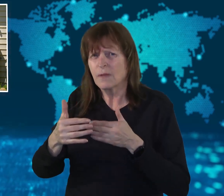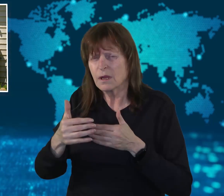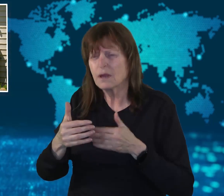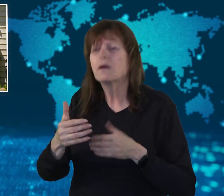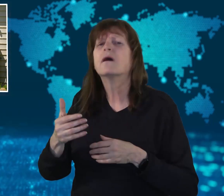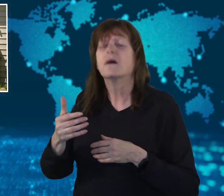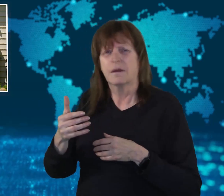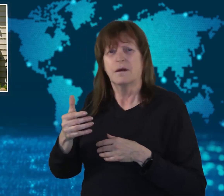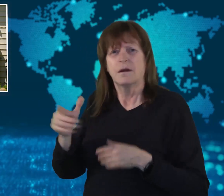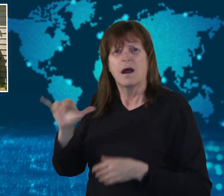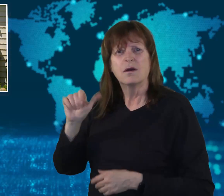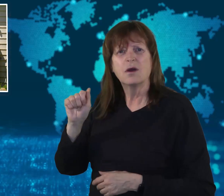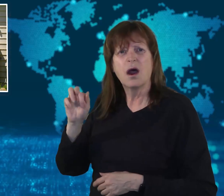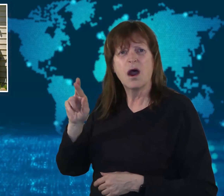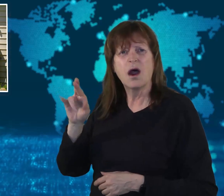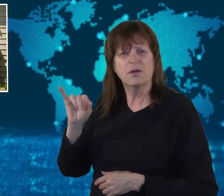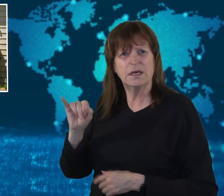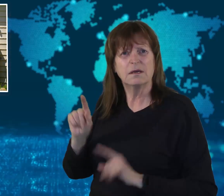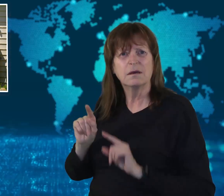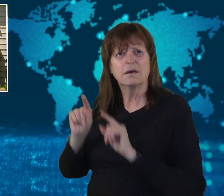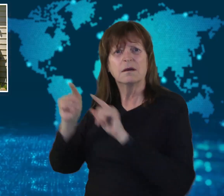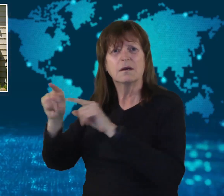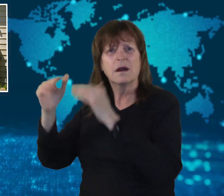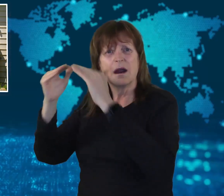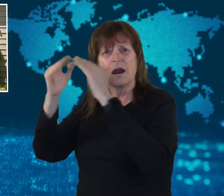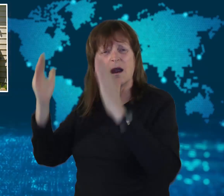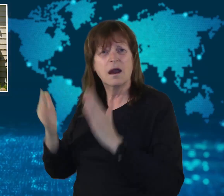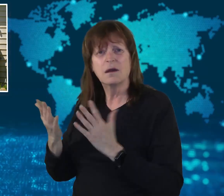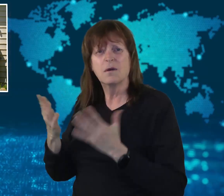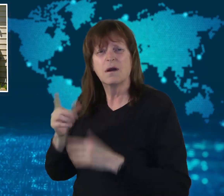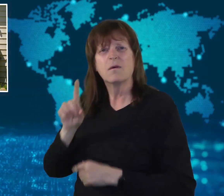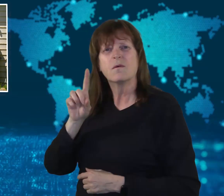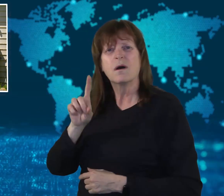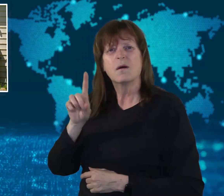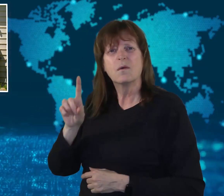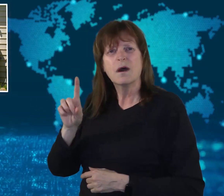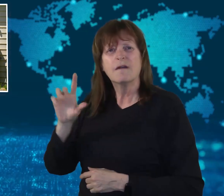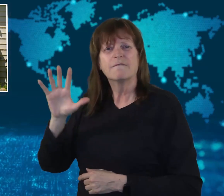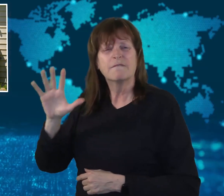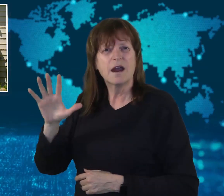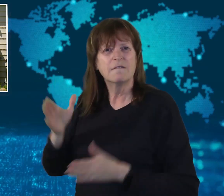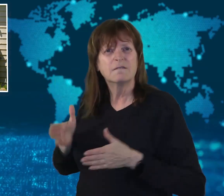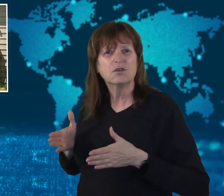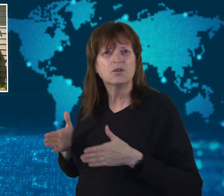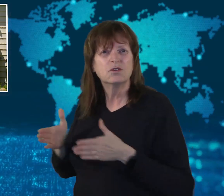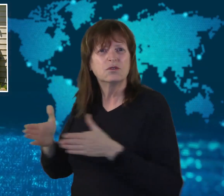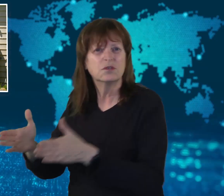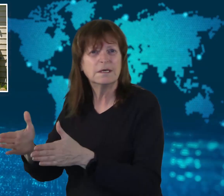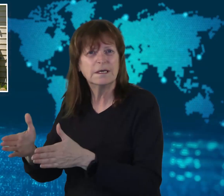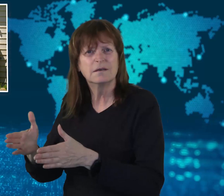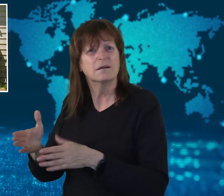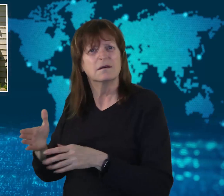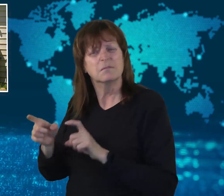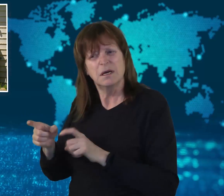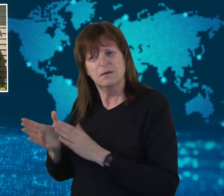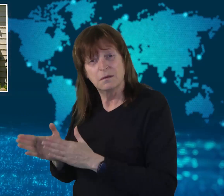he was supposed to go to 115th Terrace.